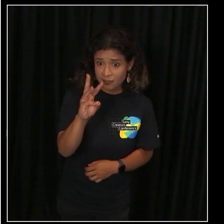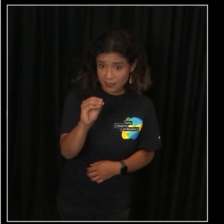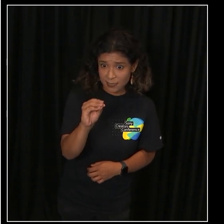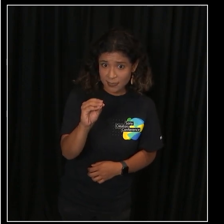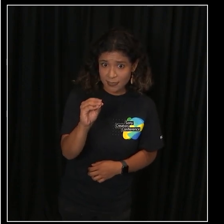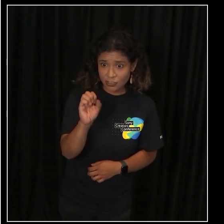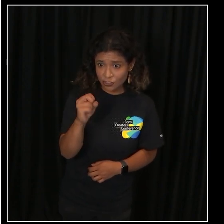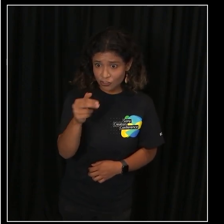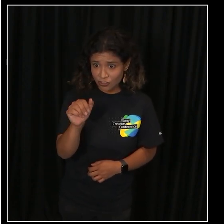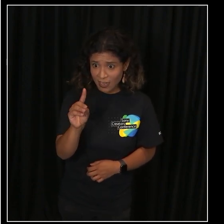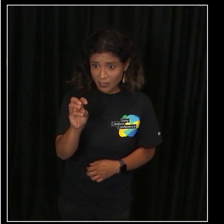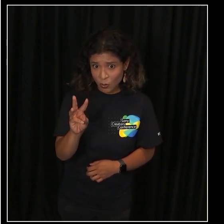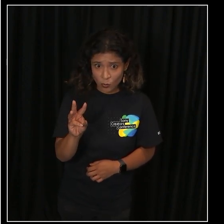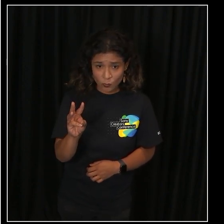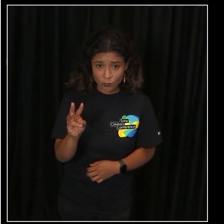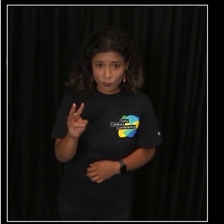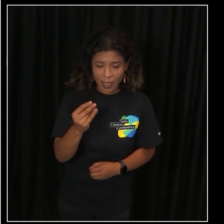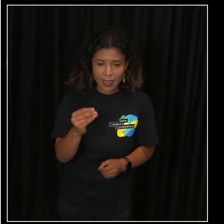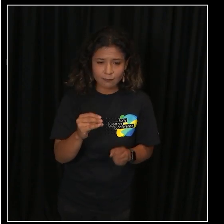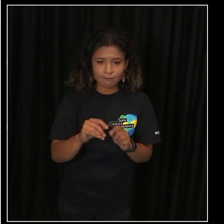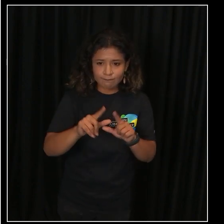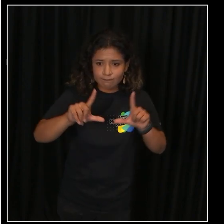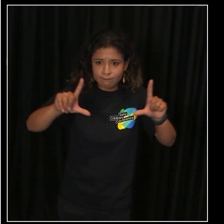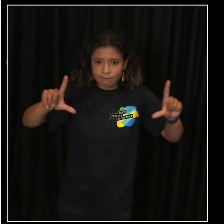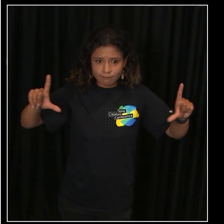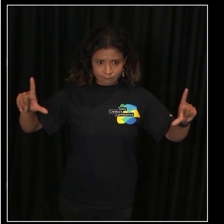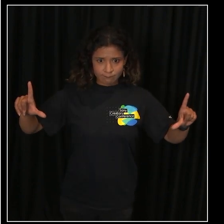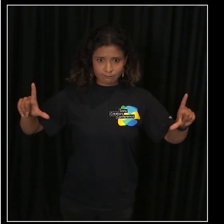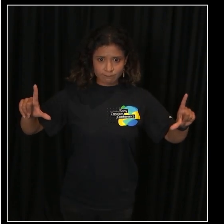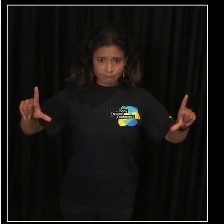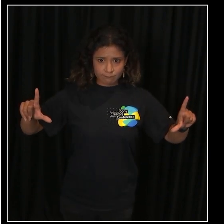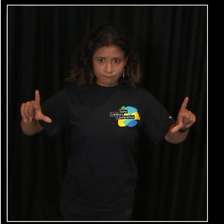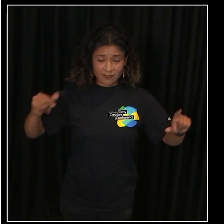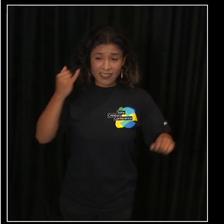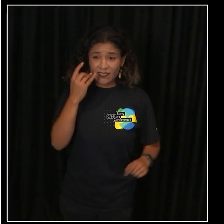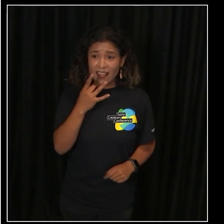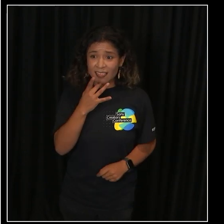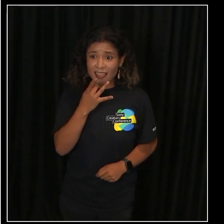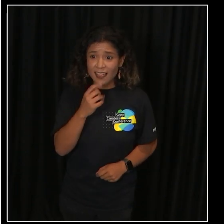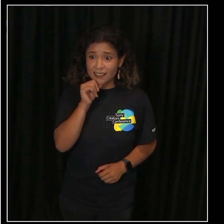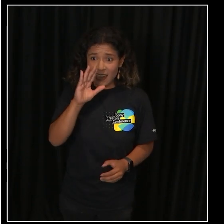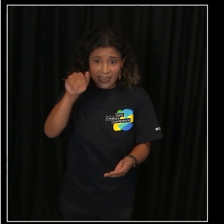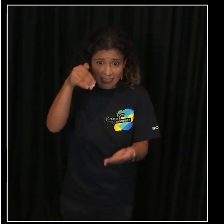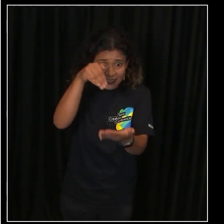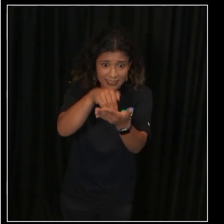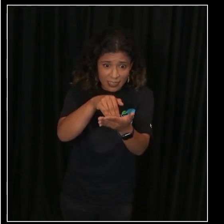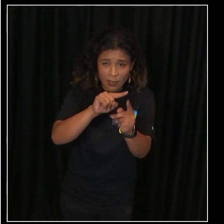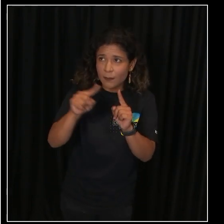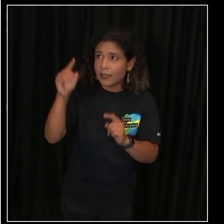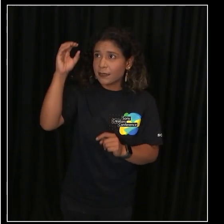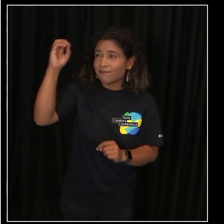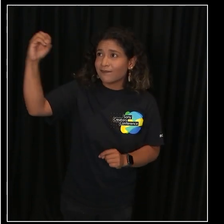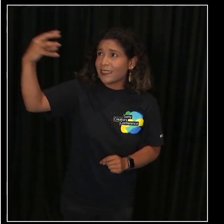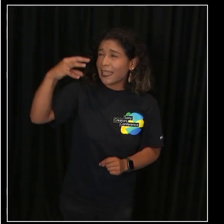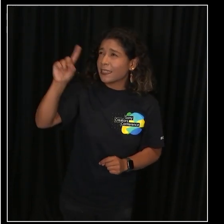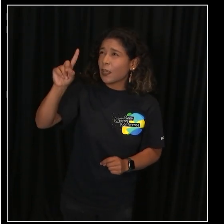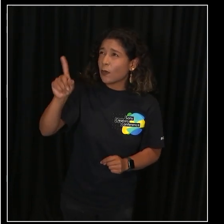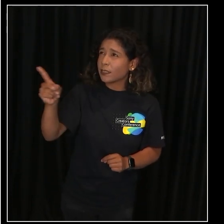and you want full screen coverage. That's assuming the light is not in the center of the screen, but it's somewhere off screen. You're sampling every single pixel.